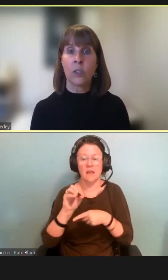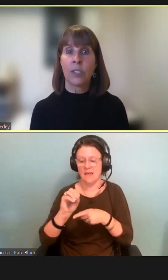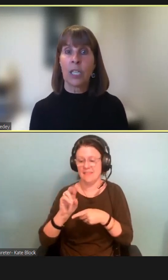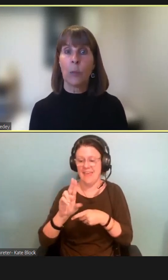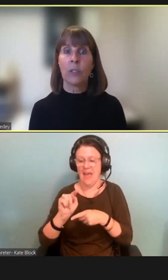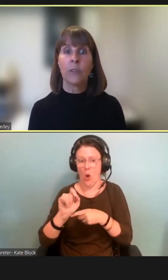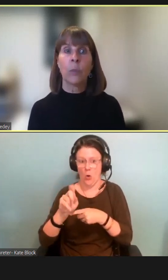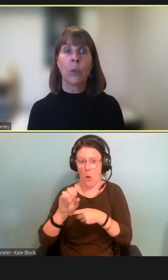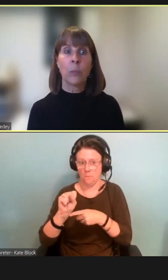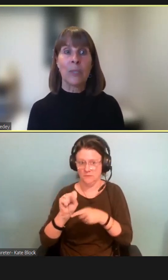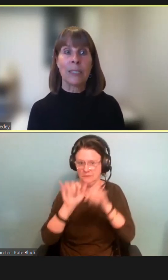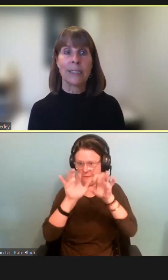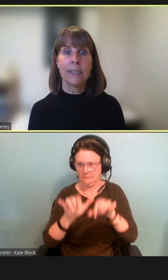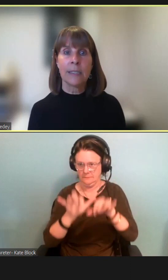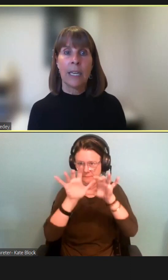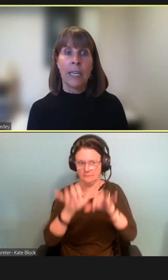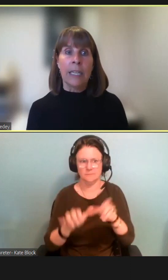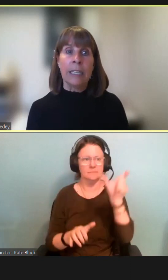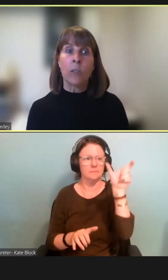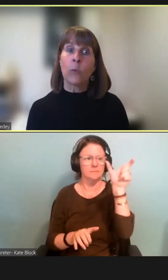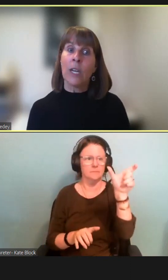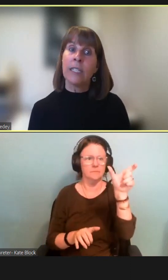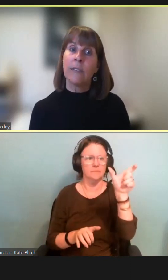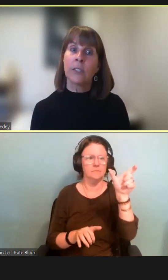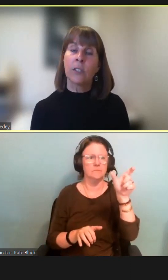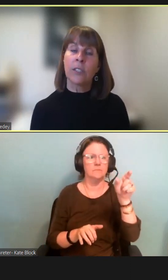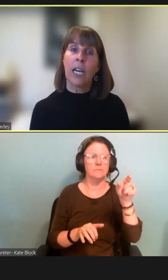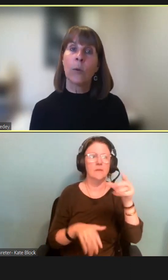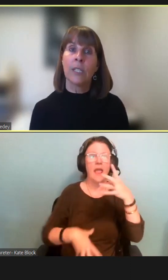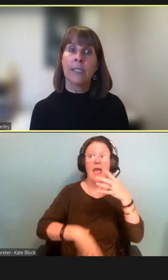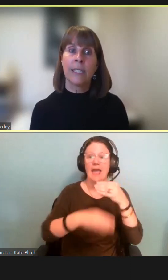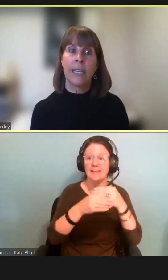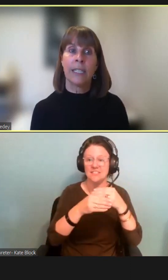couple of important pieces in red I've circled how we're indicating If the